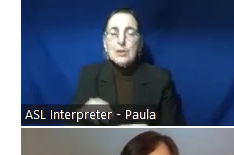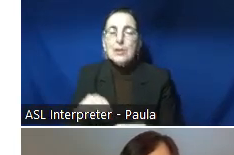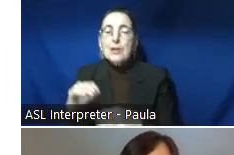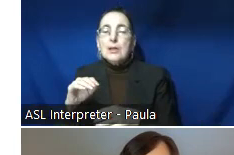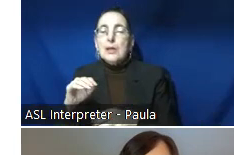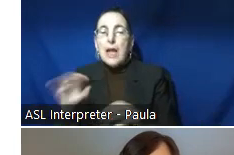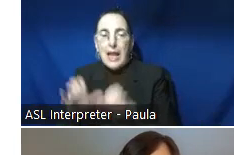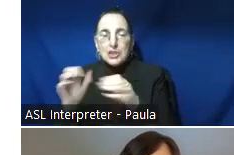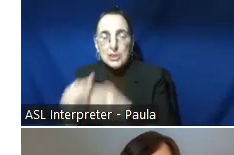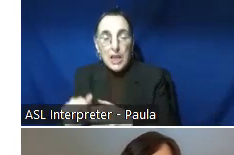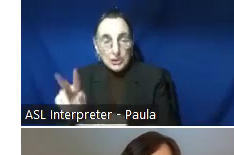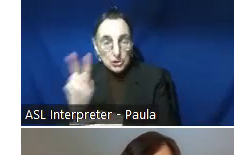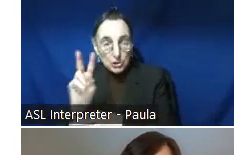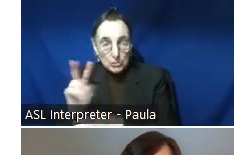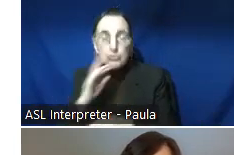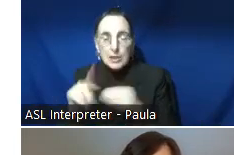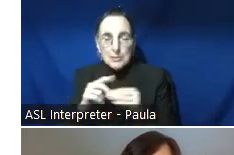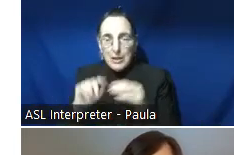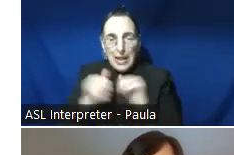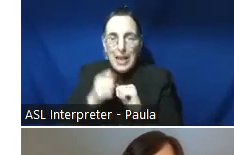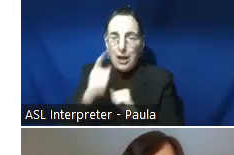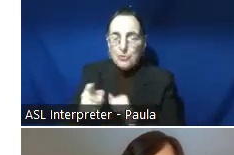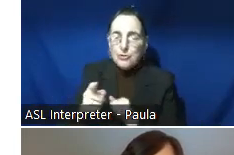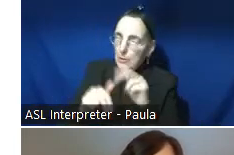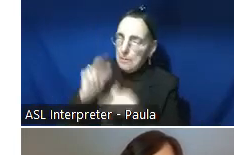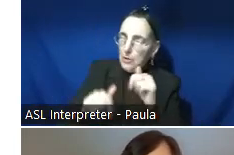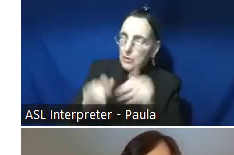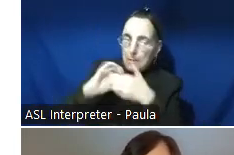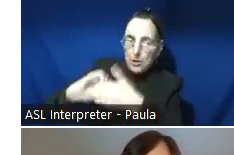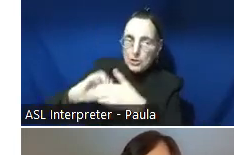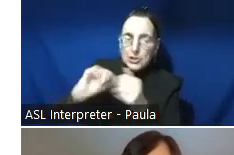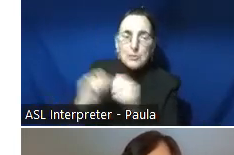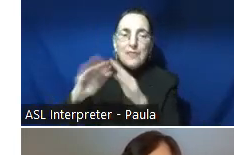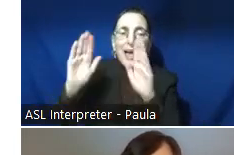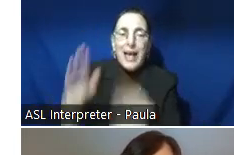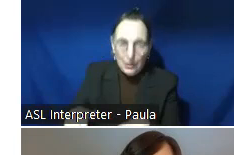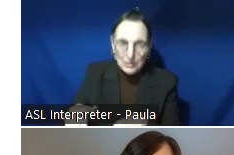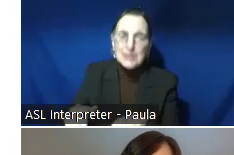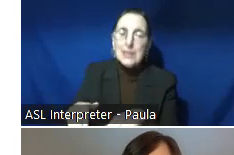with the housing sector in particular. It includes step-by-step instructions